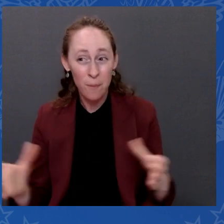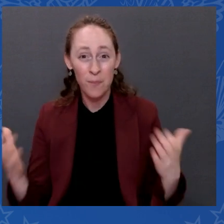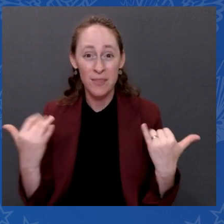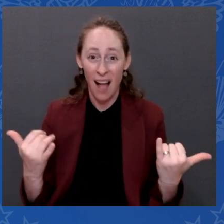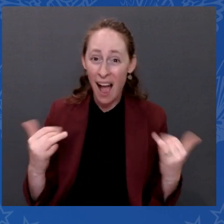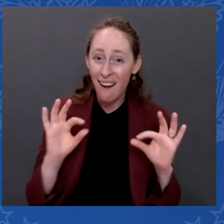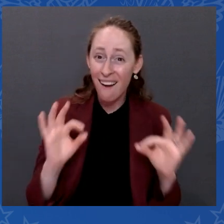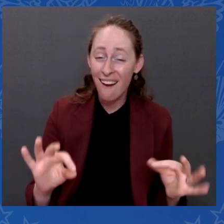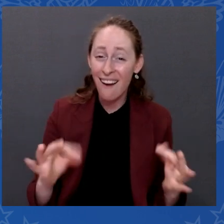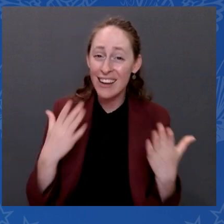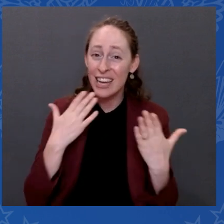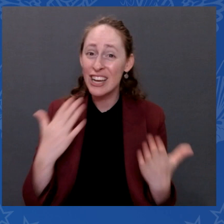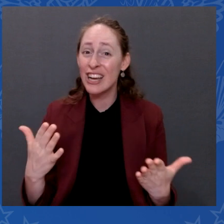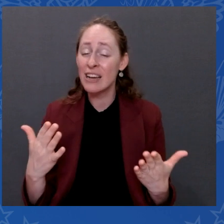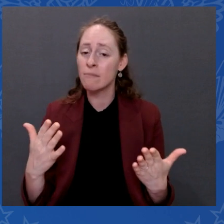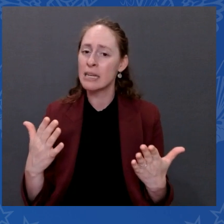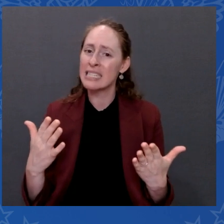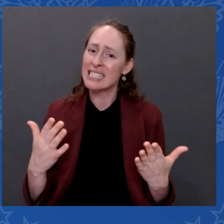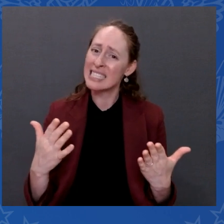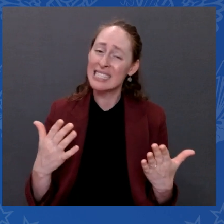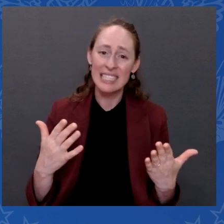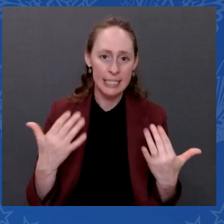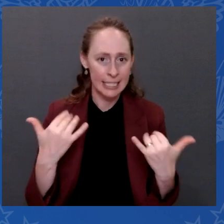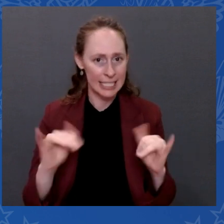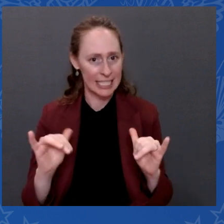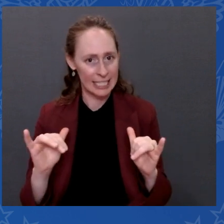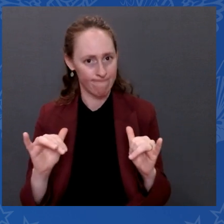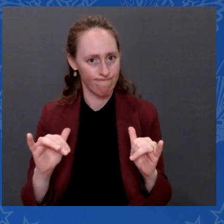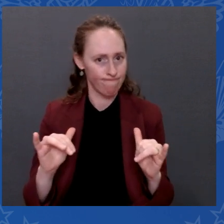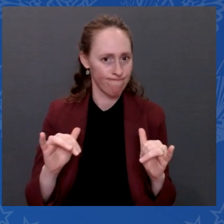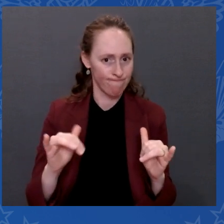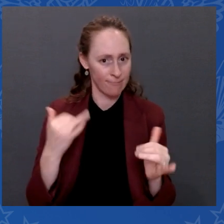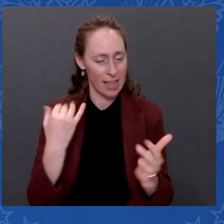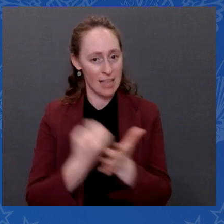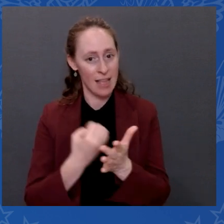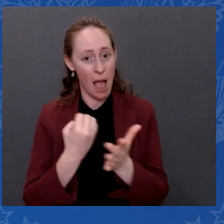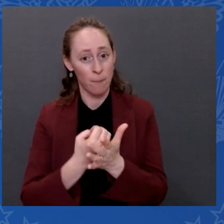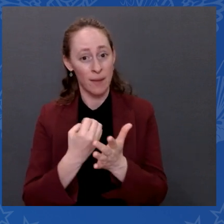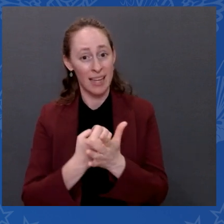because of the chips shortage. So, for the sake of the economy and jobs,